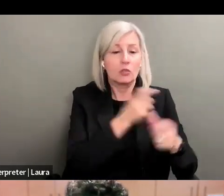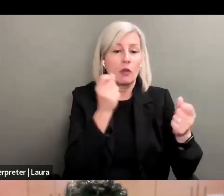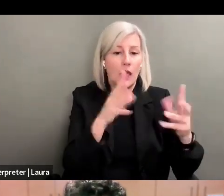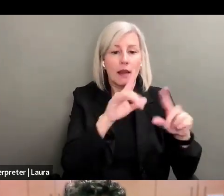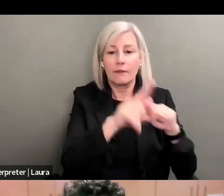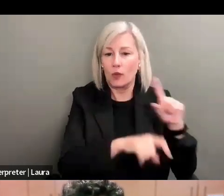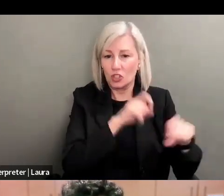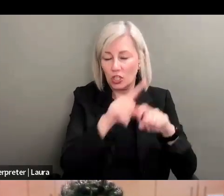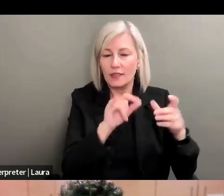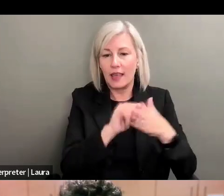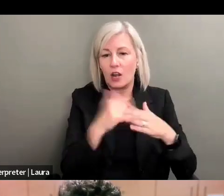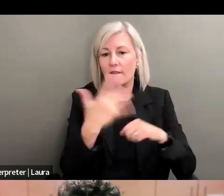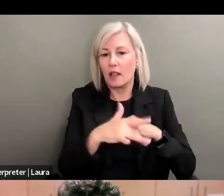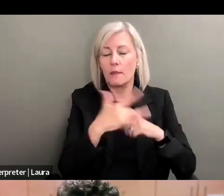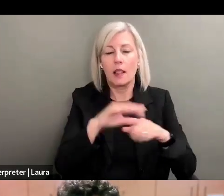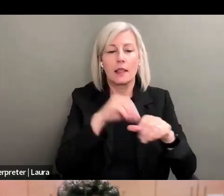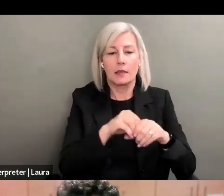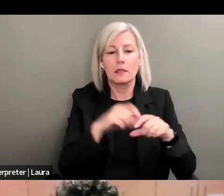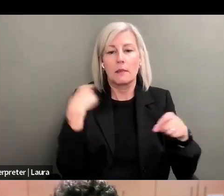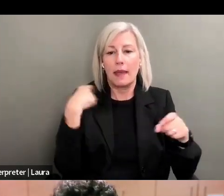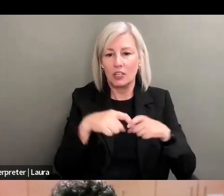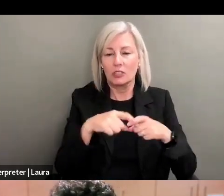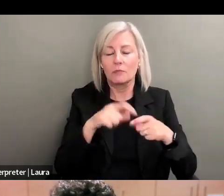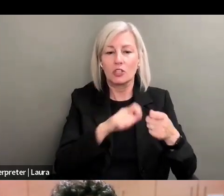things that are available in Spanish, especially if it's a parent questionnaire.